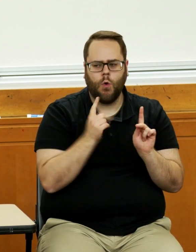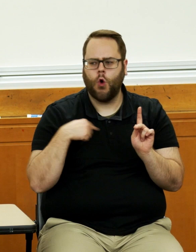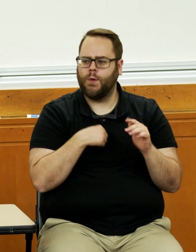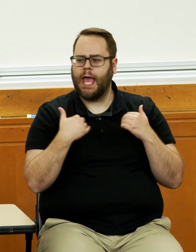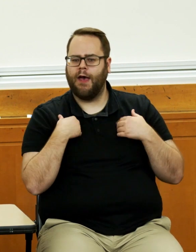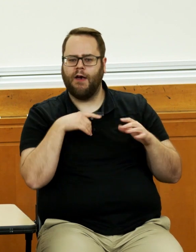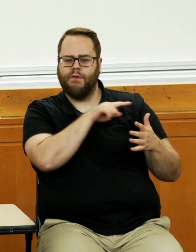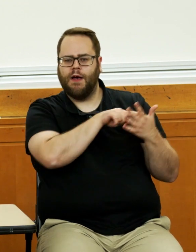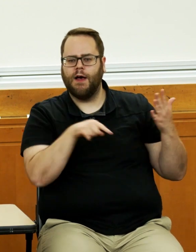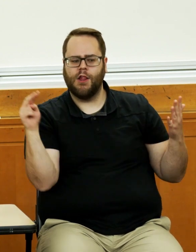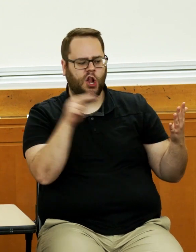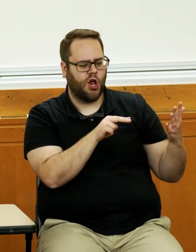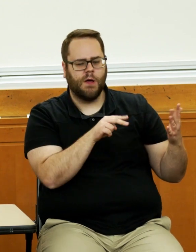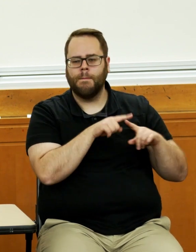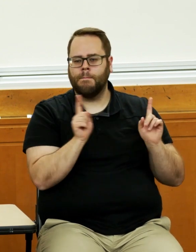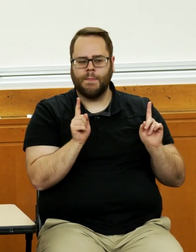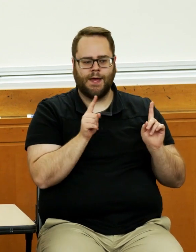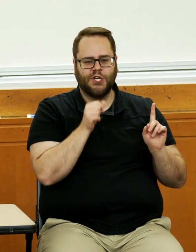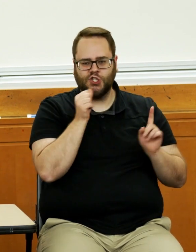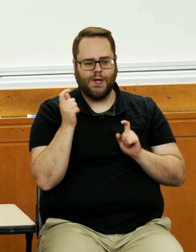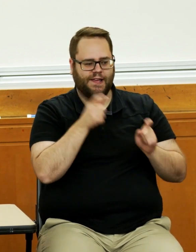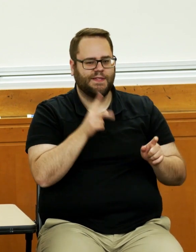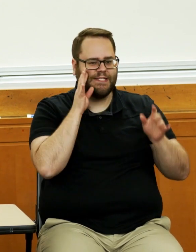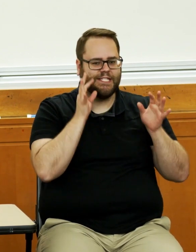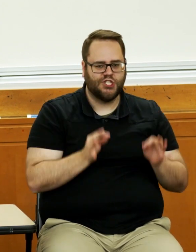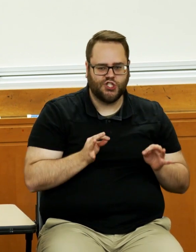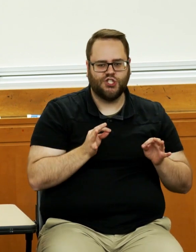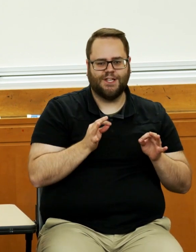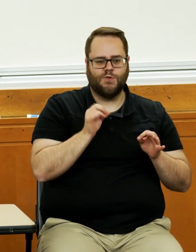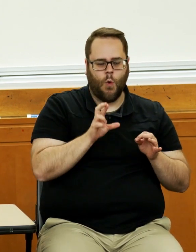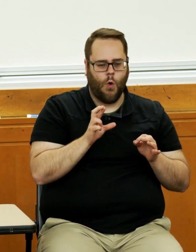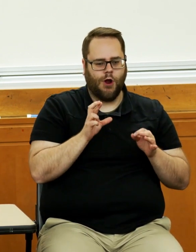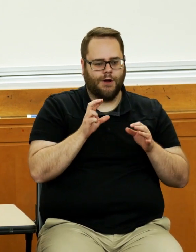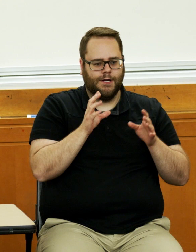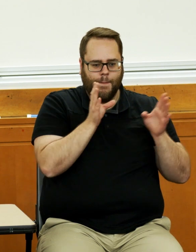but you don't actually give those people decision-making or strategic authority. That's